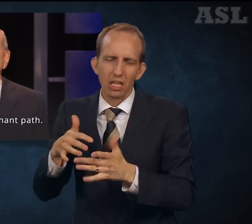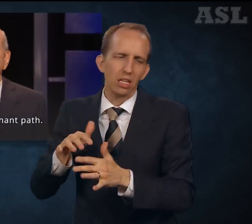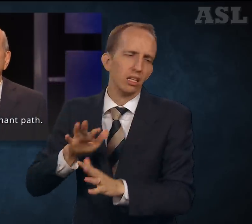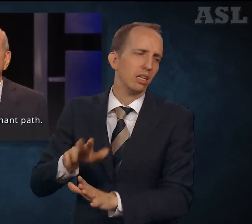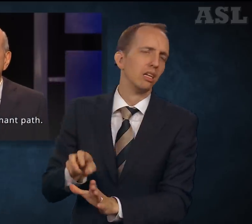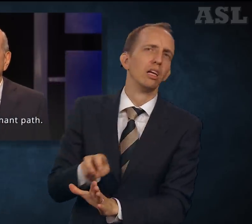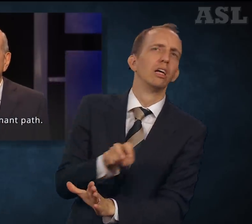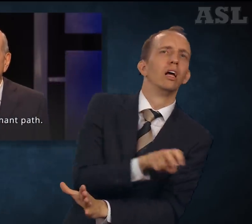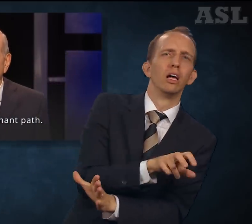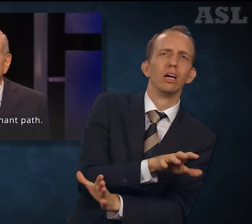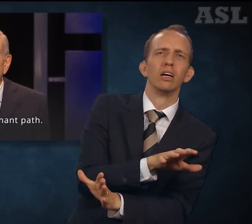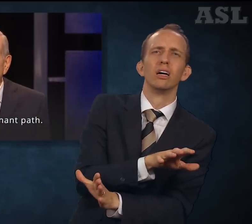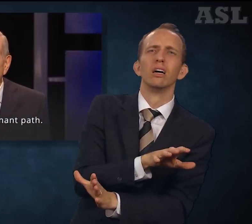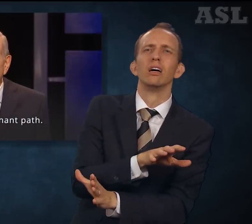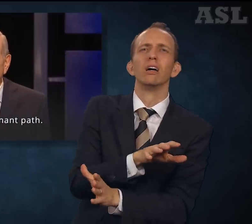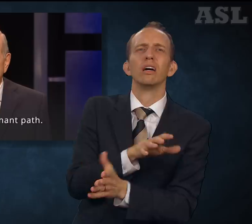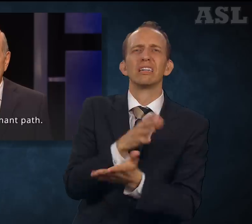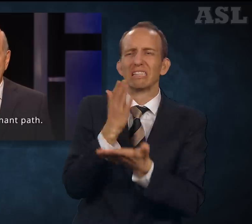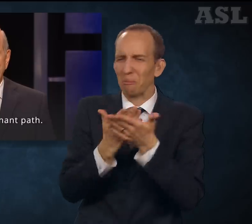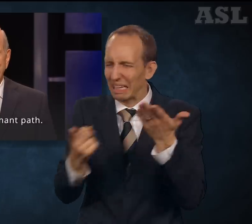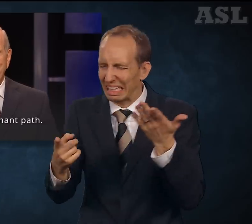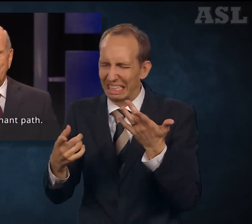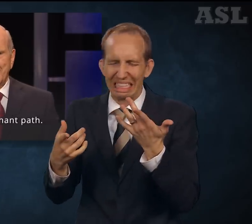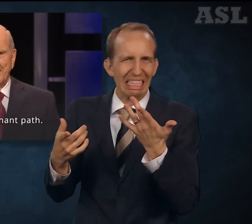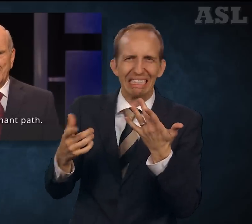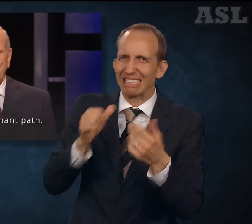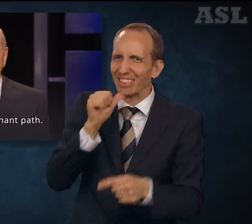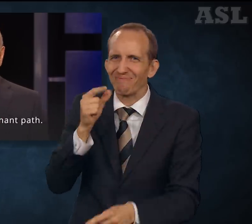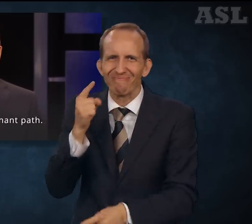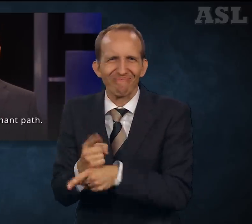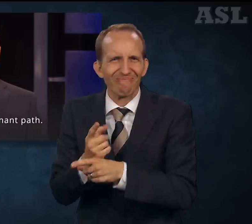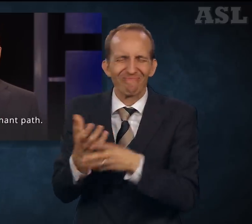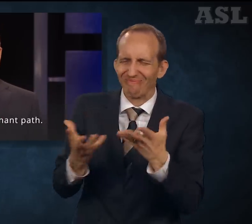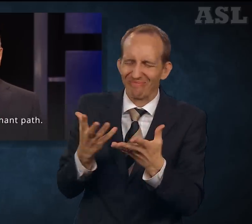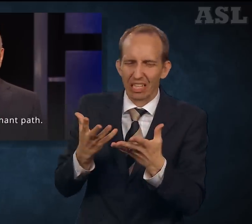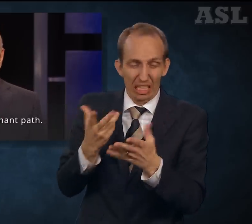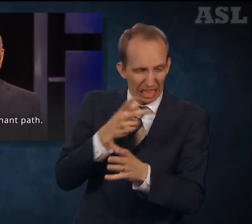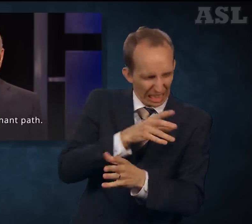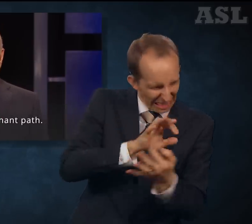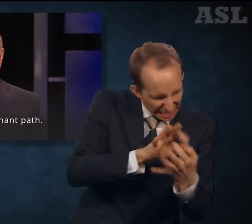NEED TO LET GO OF TO HELP